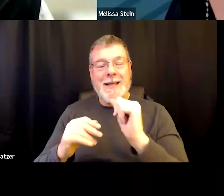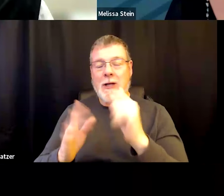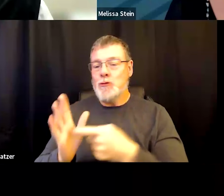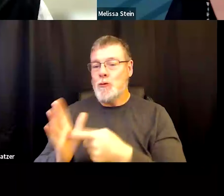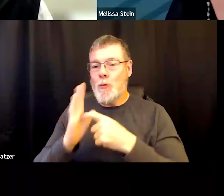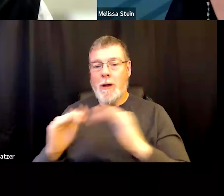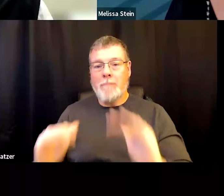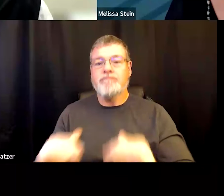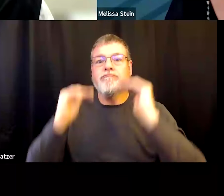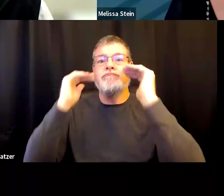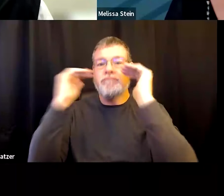of technical expertise or training.